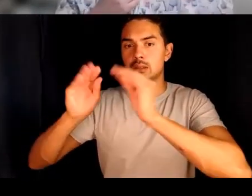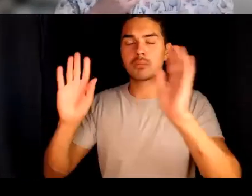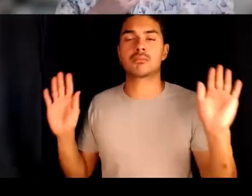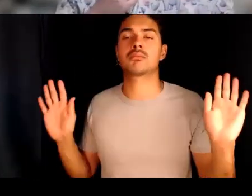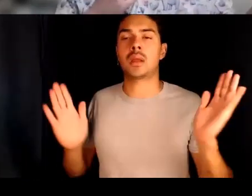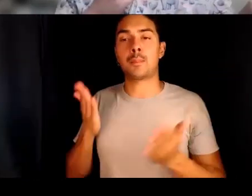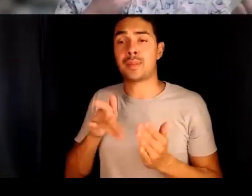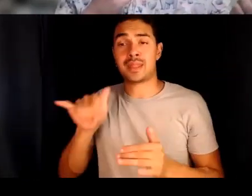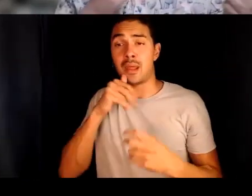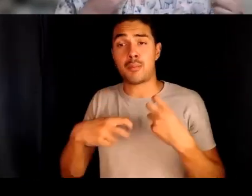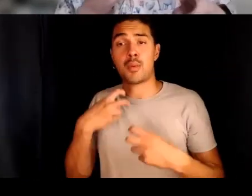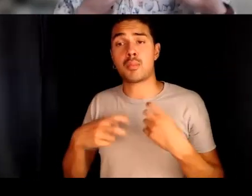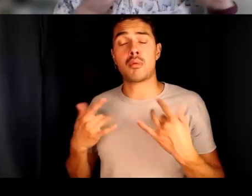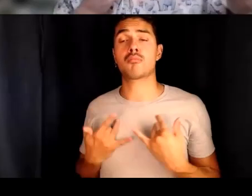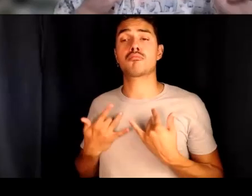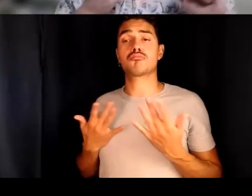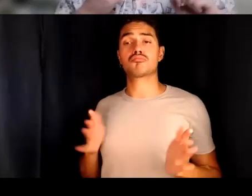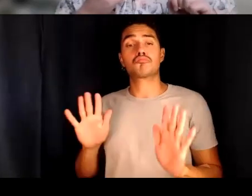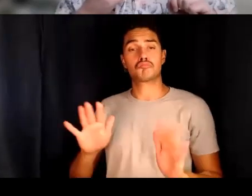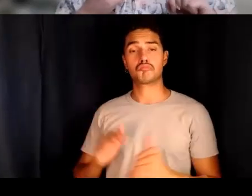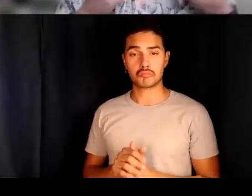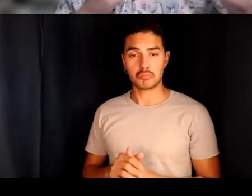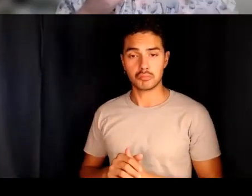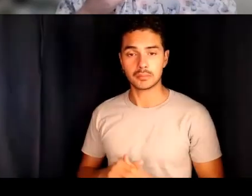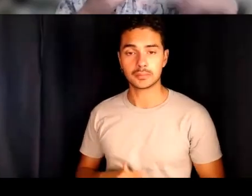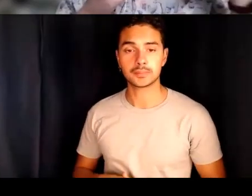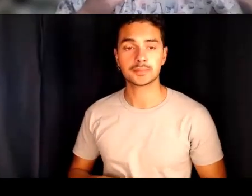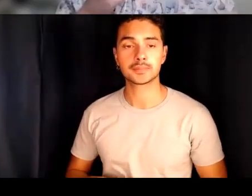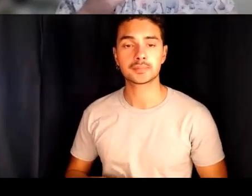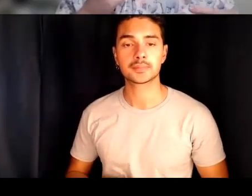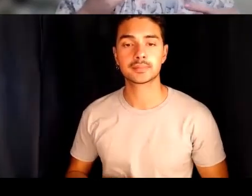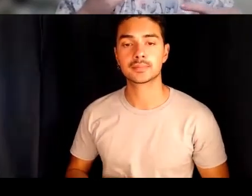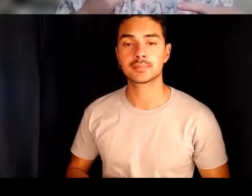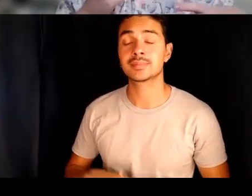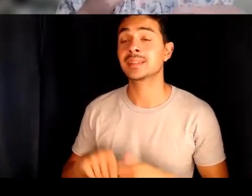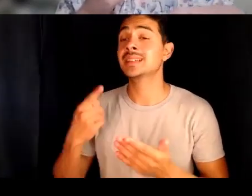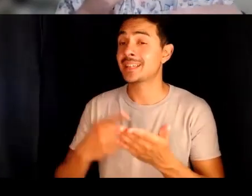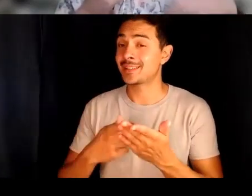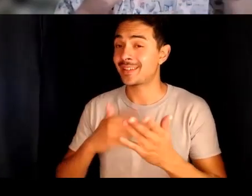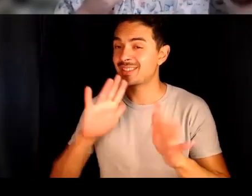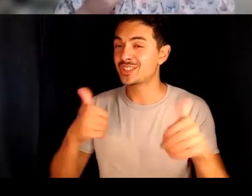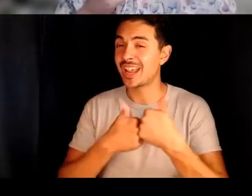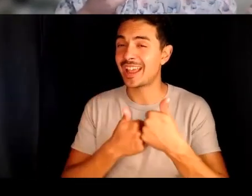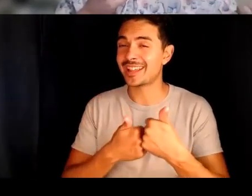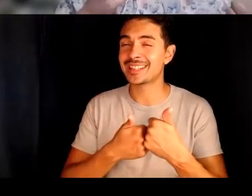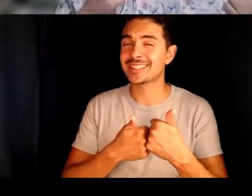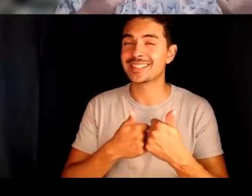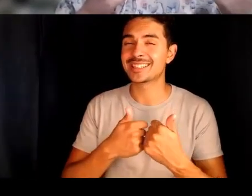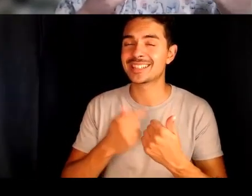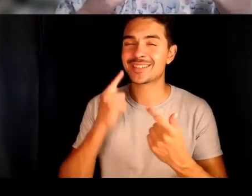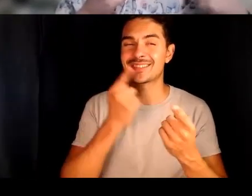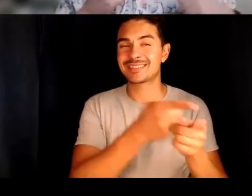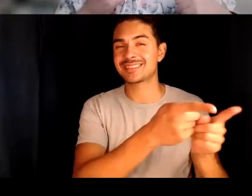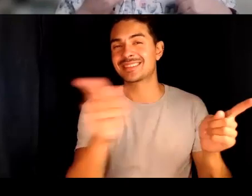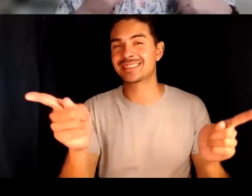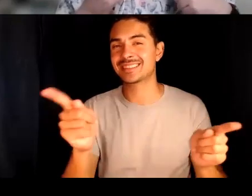Other things that I've found, you know, often challenging for advocates are not responding to questions or comments.